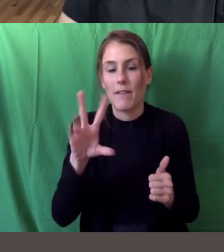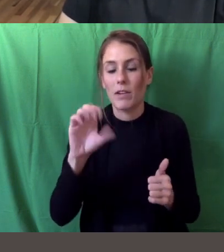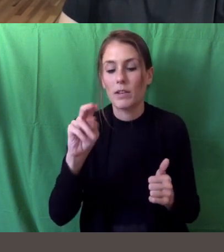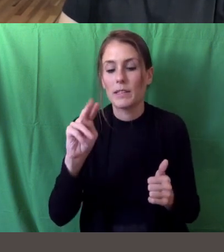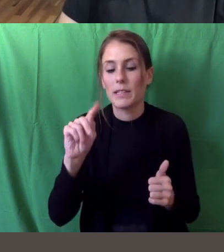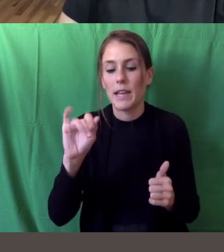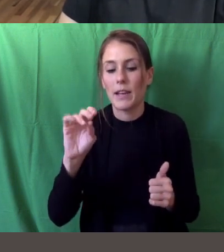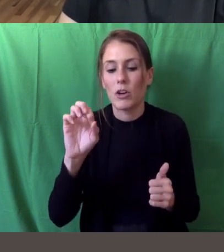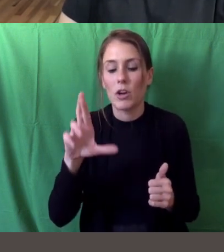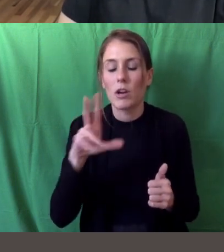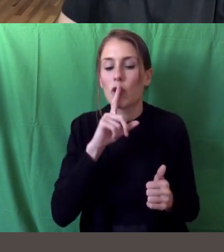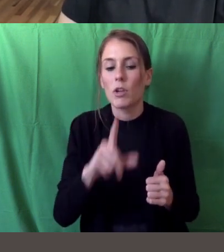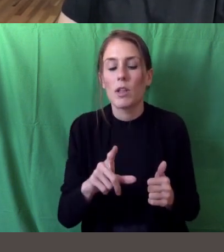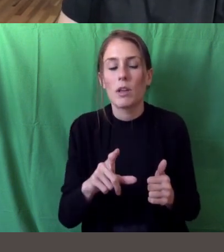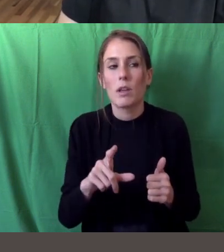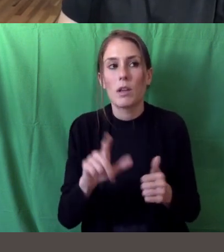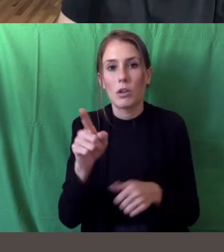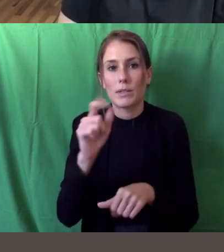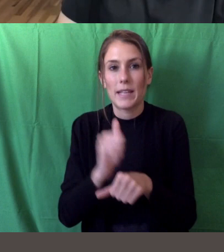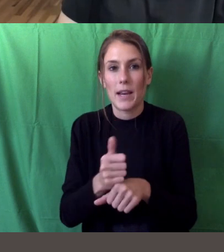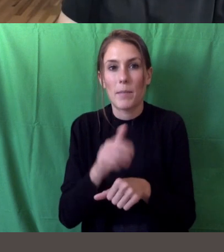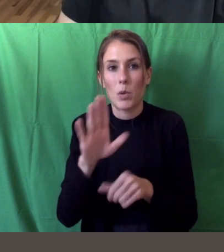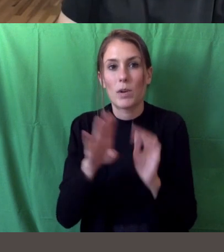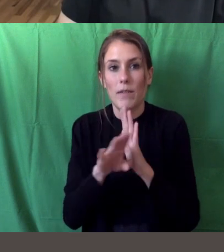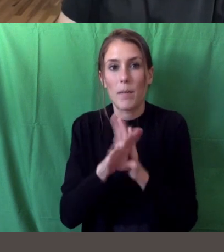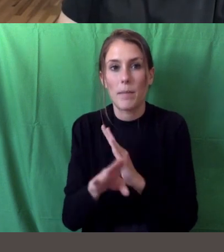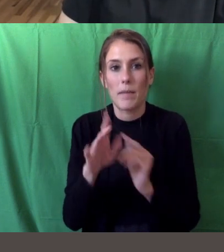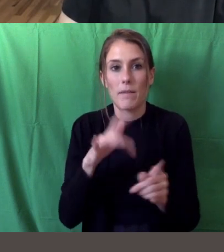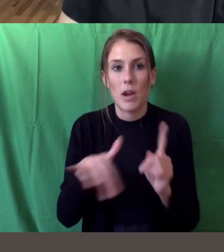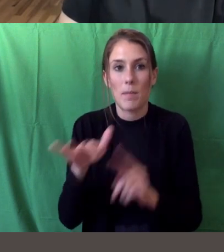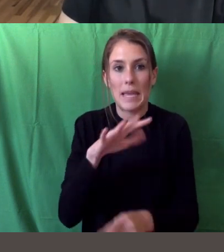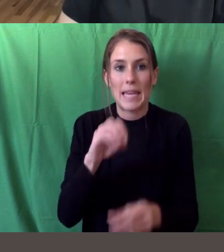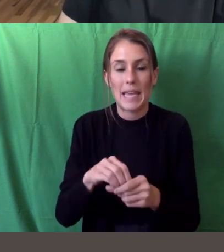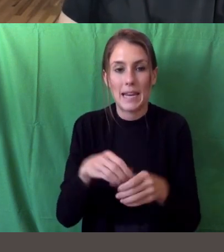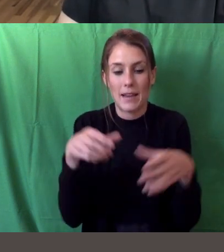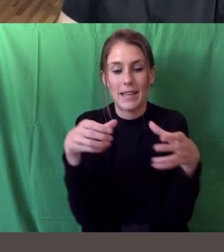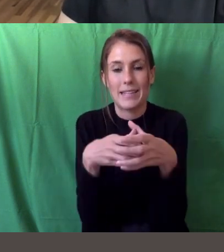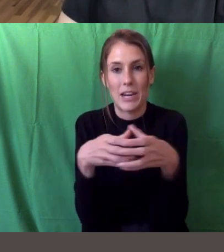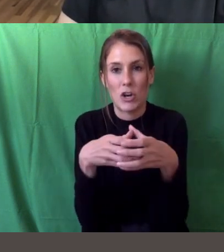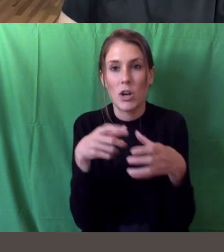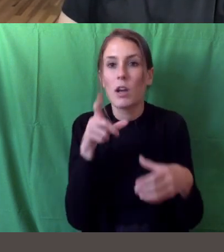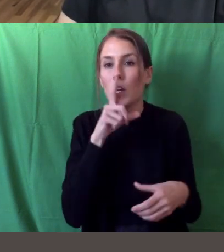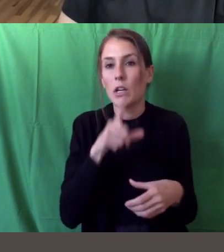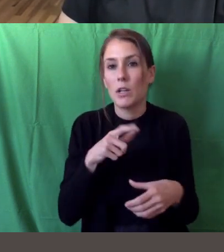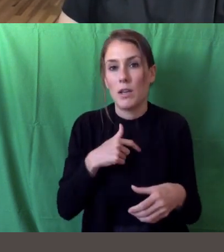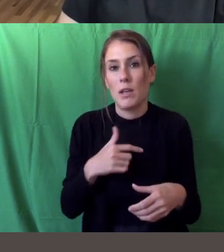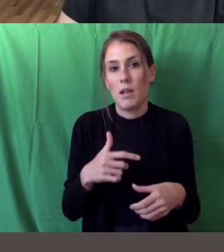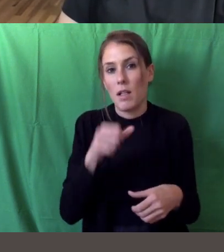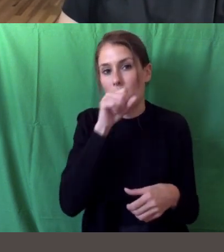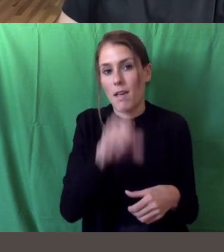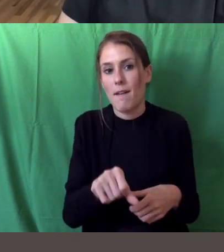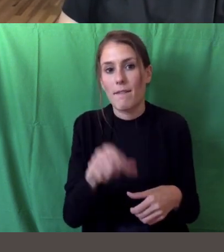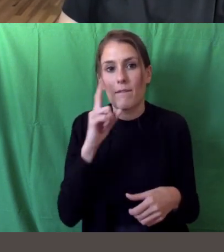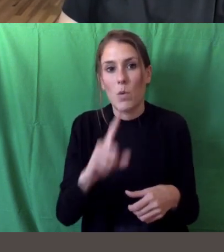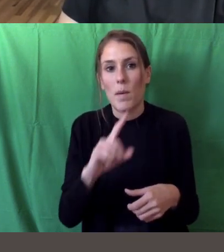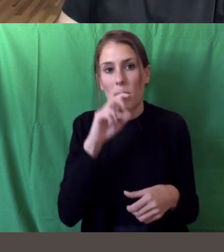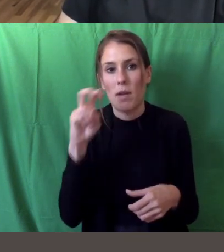it's really a way of setting up your development environment in a container. And I love it, especially for Python development,